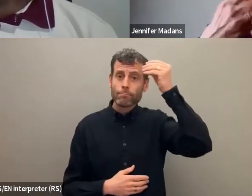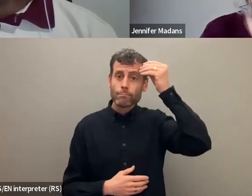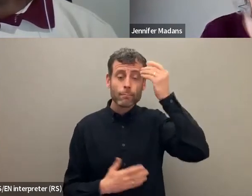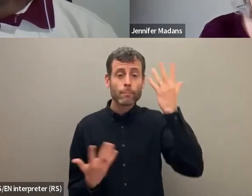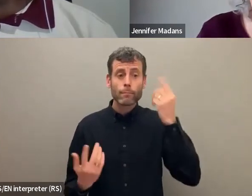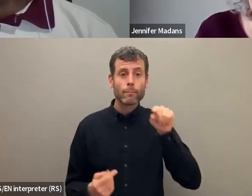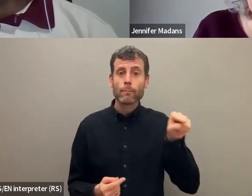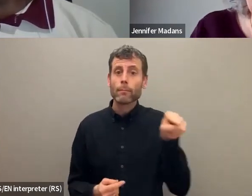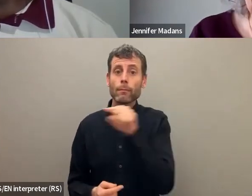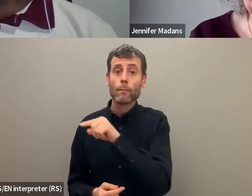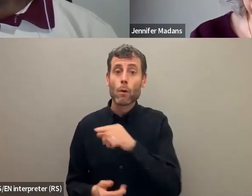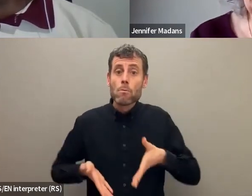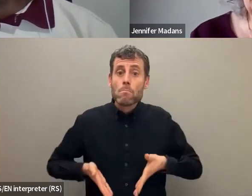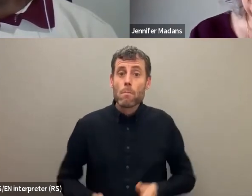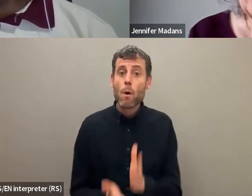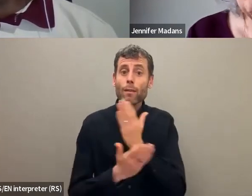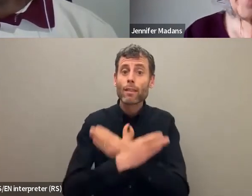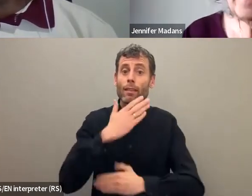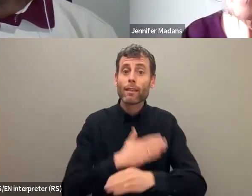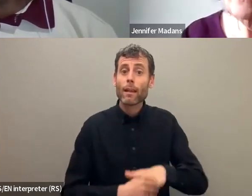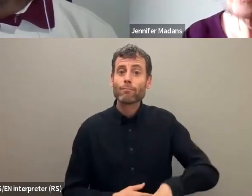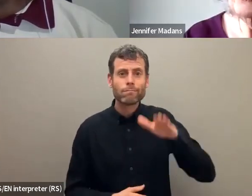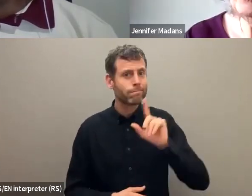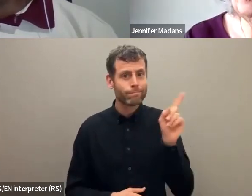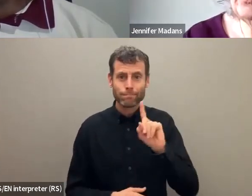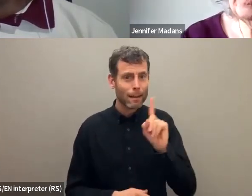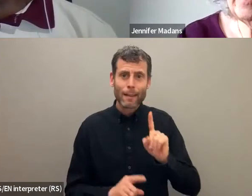Jennifer Madans: or for specific domains are functioning or combinations of domains.